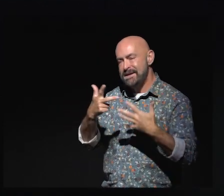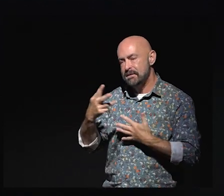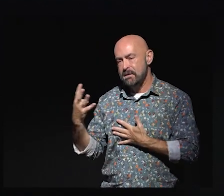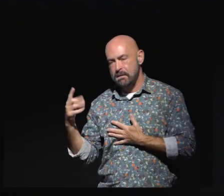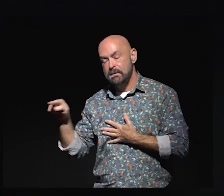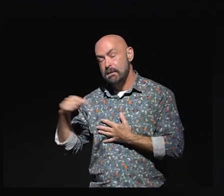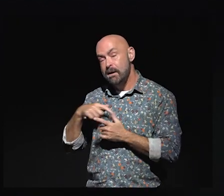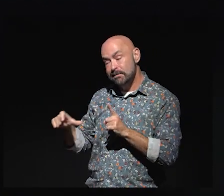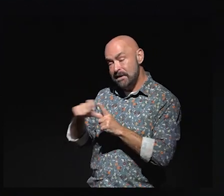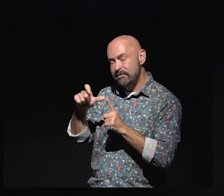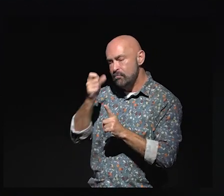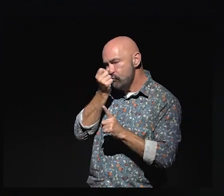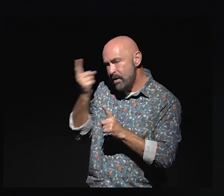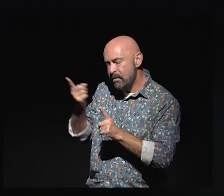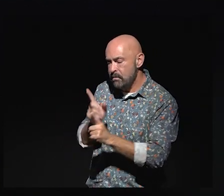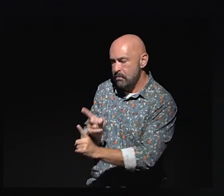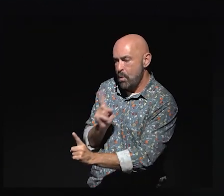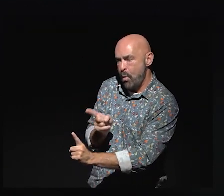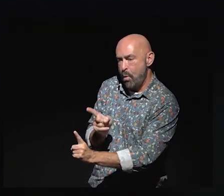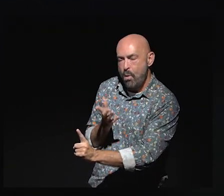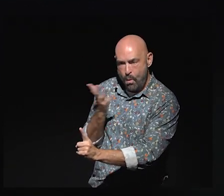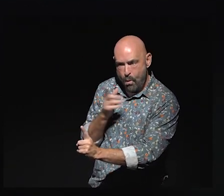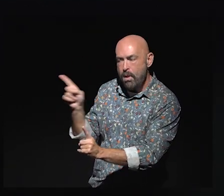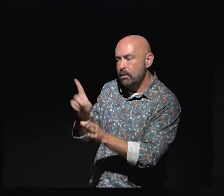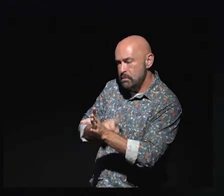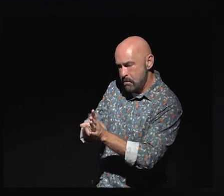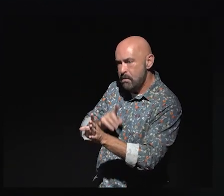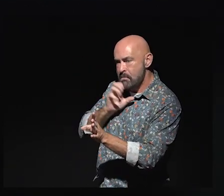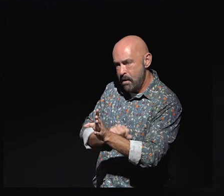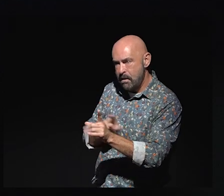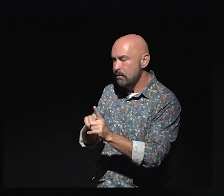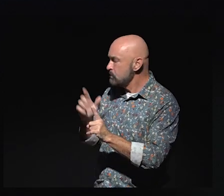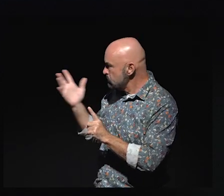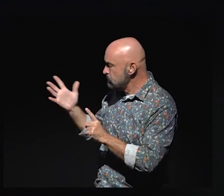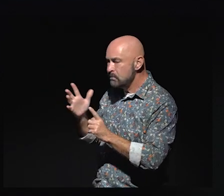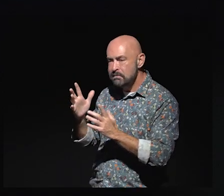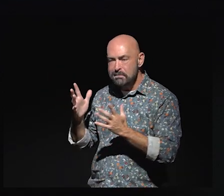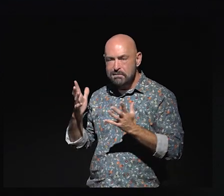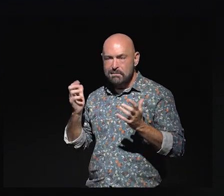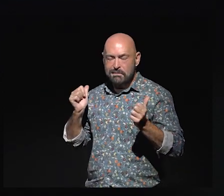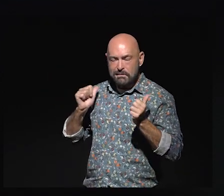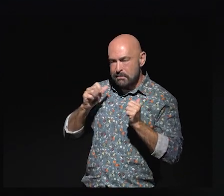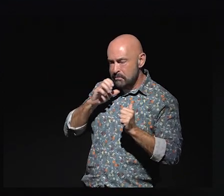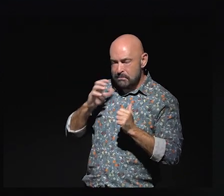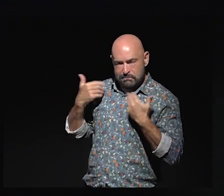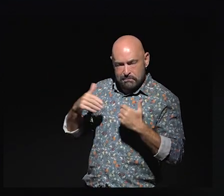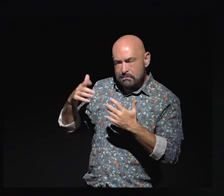David realised almost immediately that this young, gauche, provincial boy